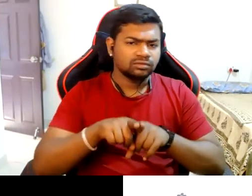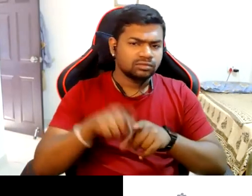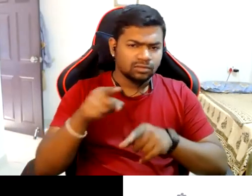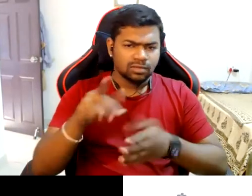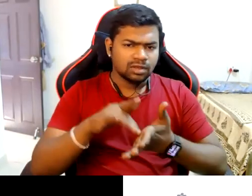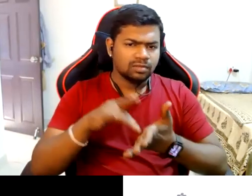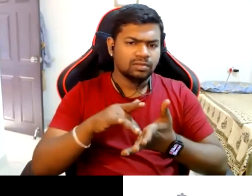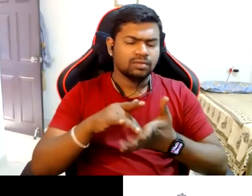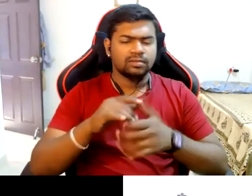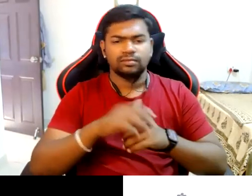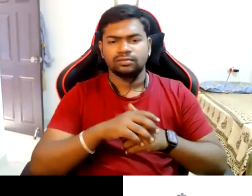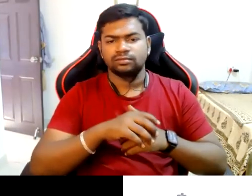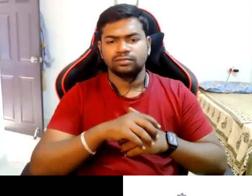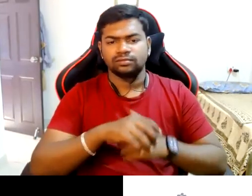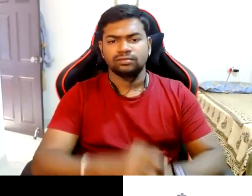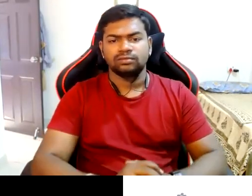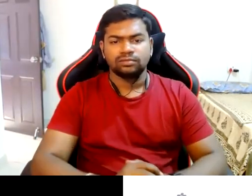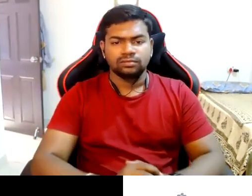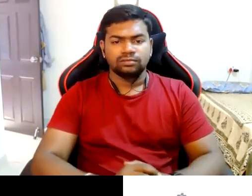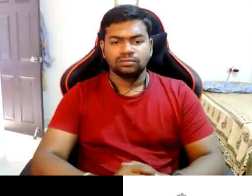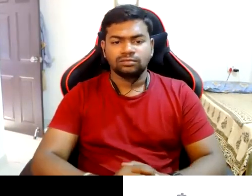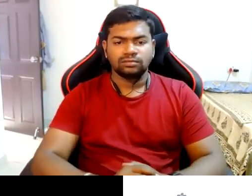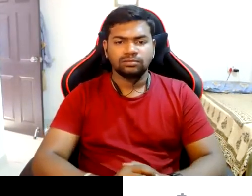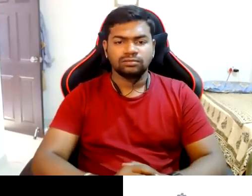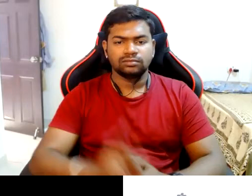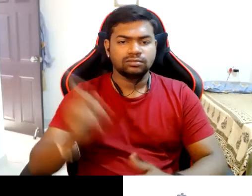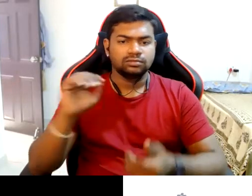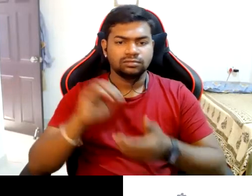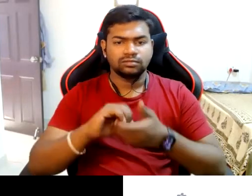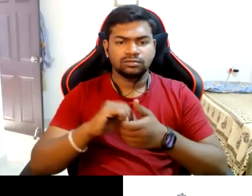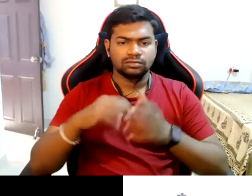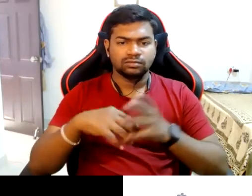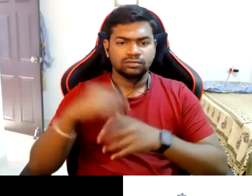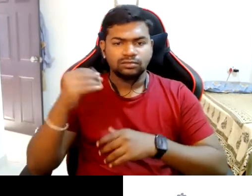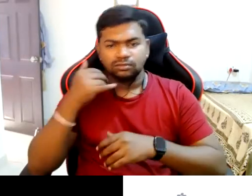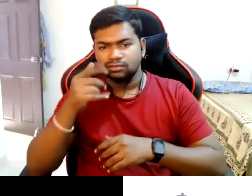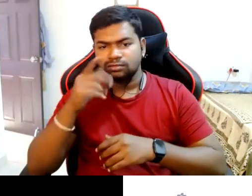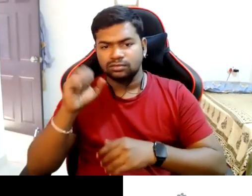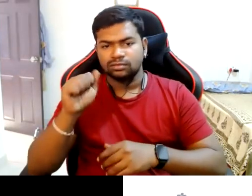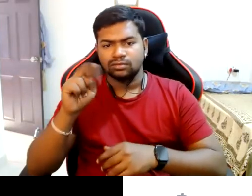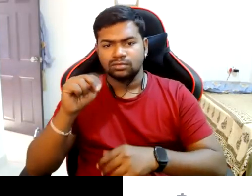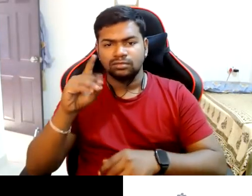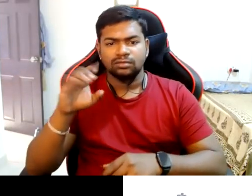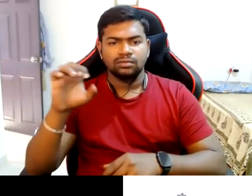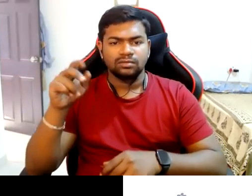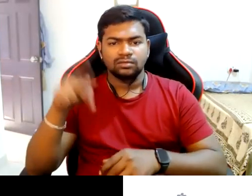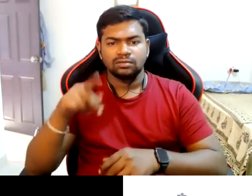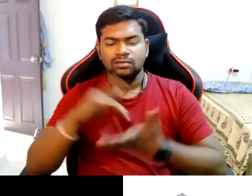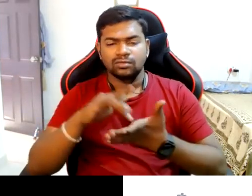and at the same moment my friend came out of the meeting call the HR and said Sir I am Sandeep Speaking,which floor i need to go?